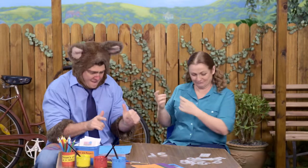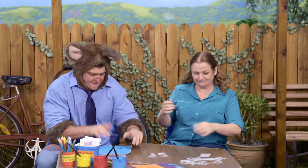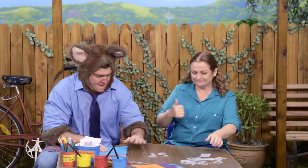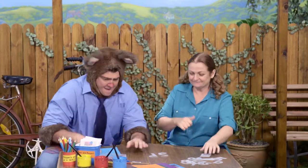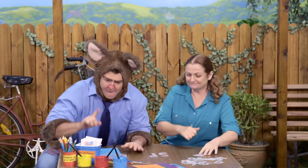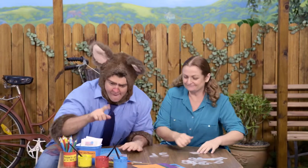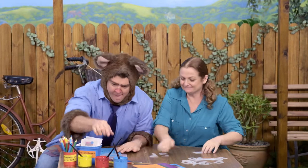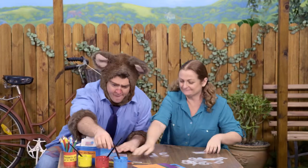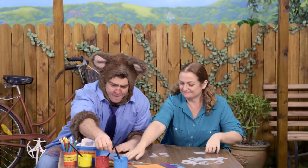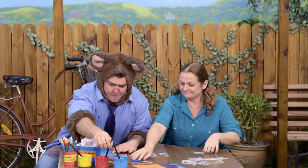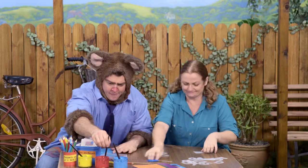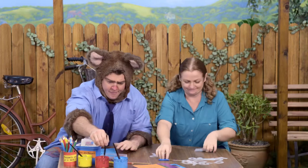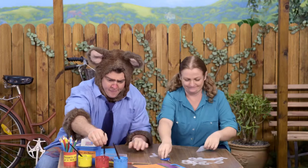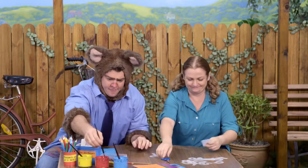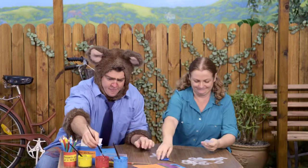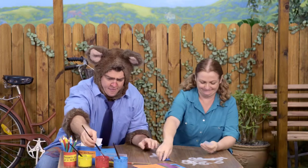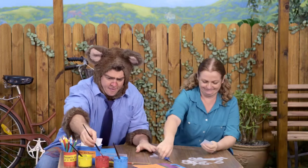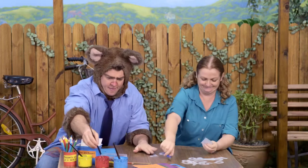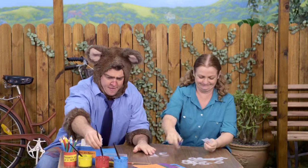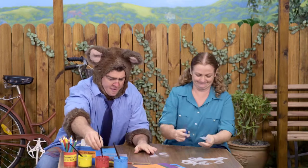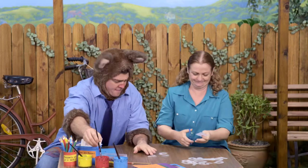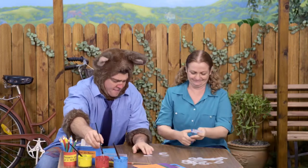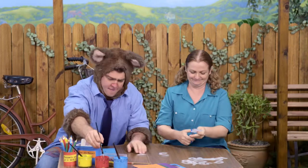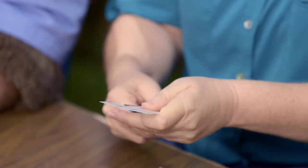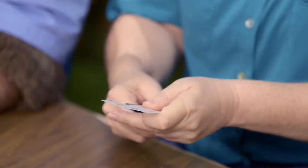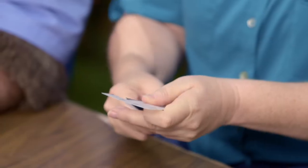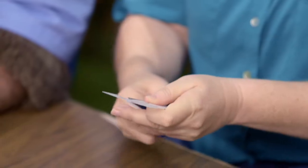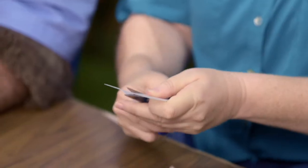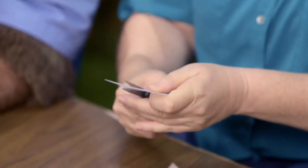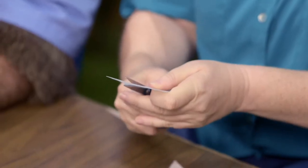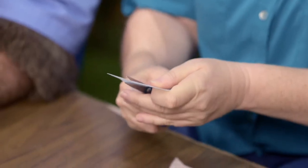Great. Now... Hmm. Hm.